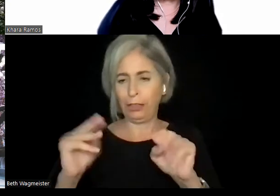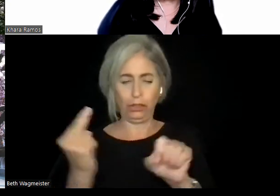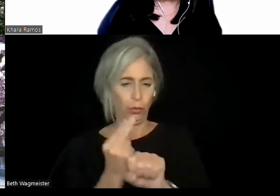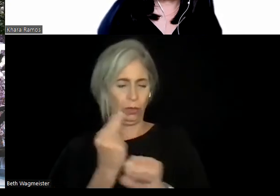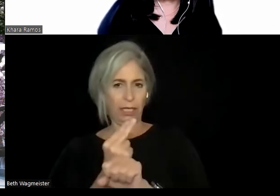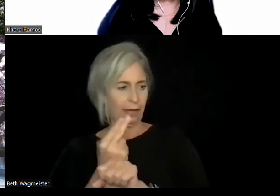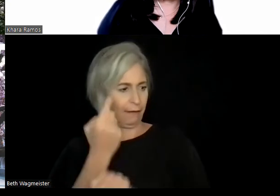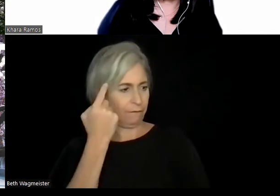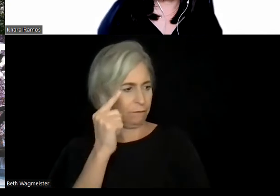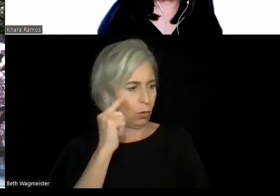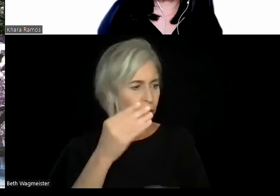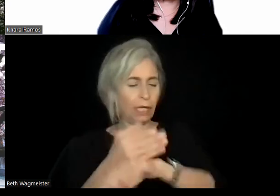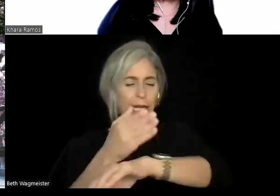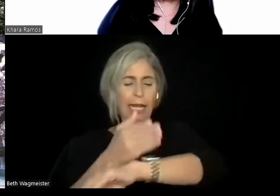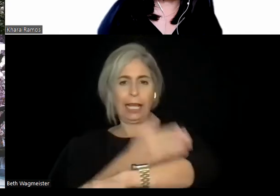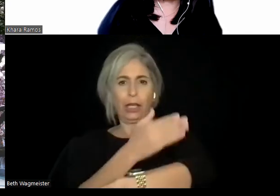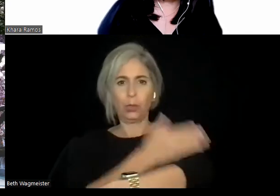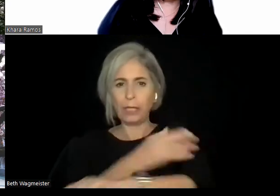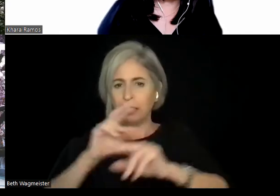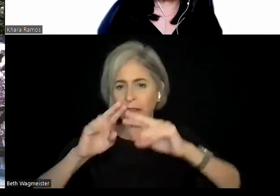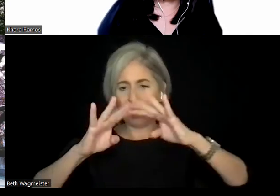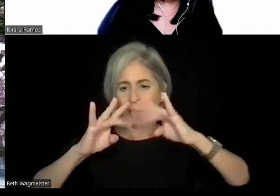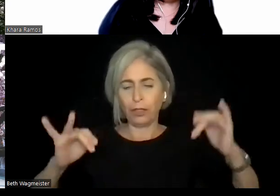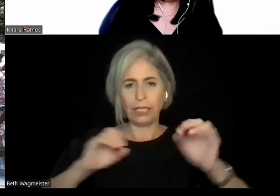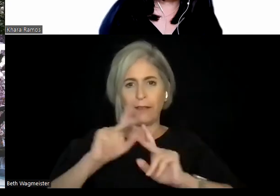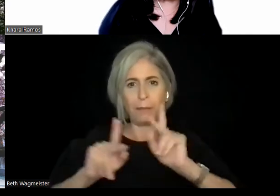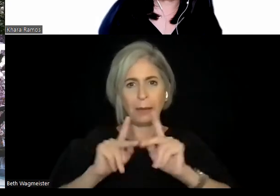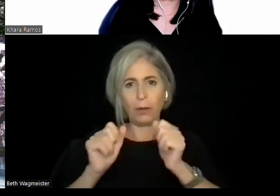, you could talk to the first one, speak to the first one, asking about